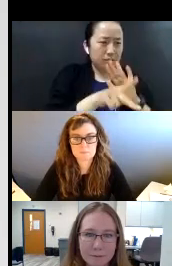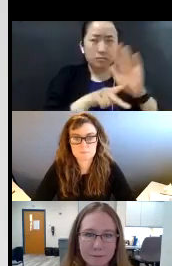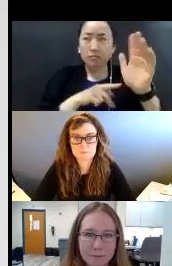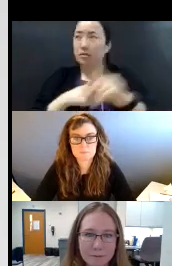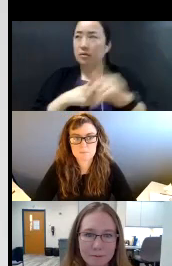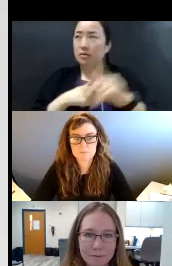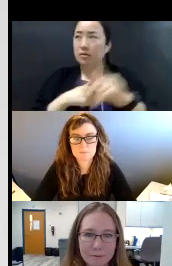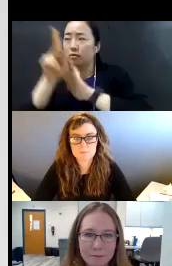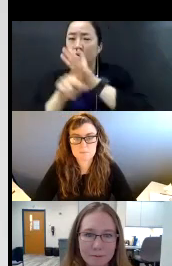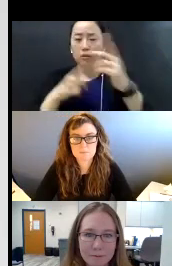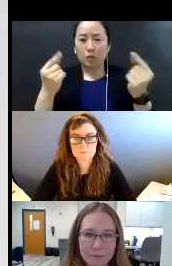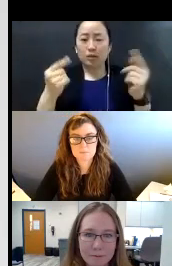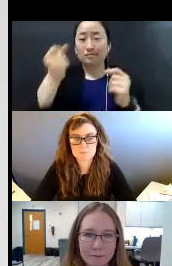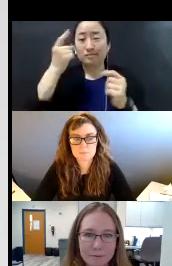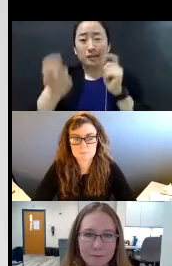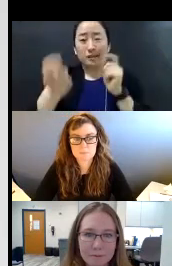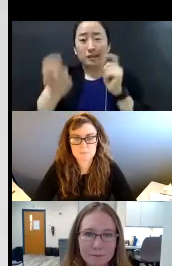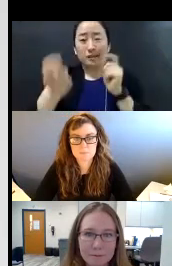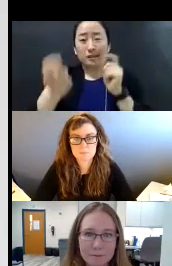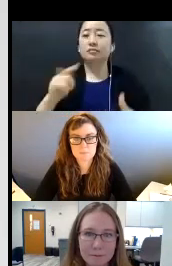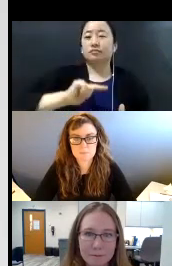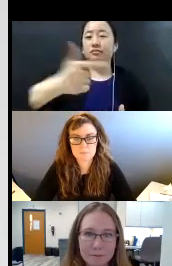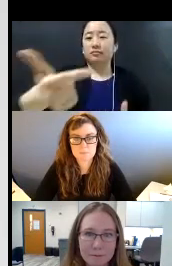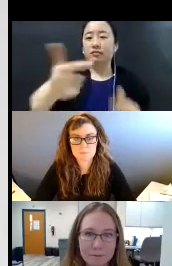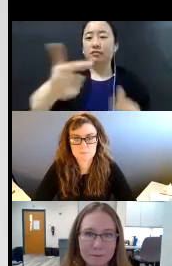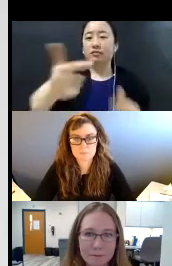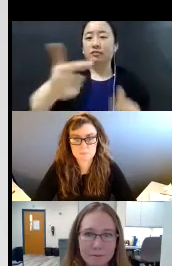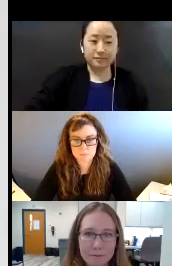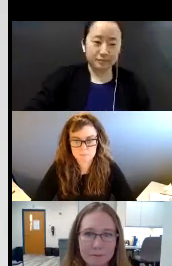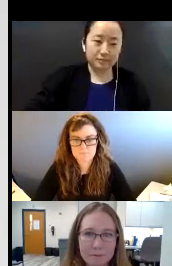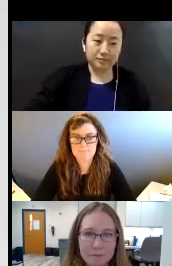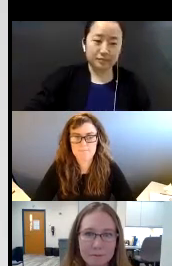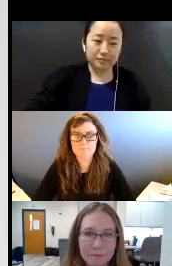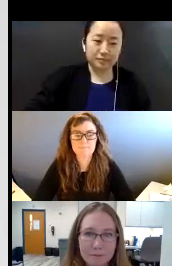THINGS ARE RAPIDLY CHANGING. WHAT I MENTIONED IN THE BEGINNING OF THE RESEARCH